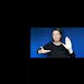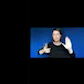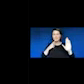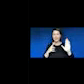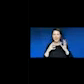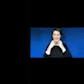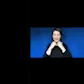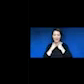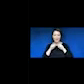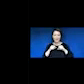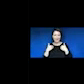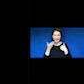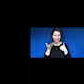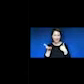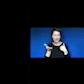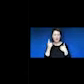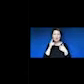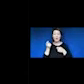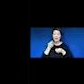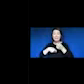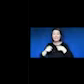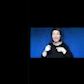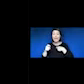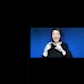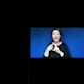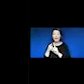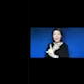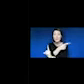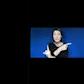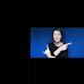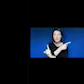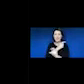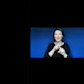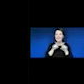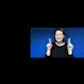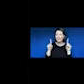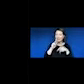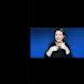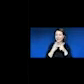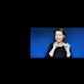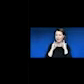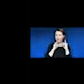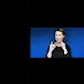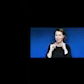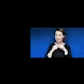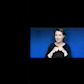So taking a outside look, thinking outside of the box and looking at creating that working